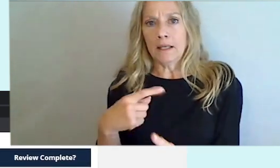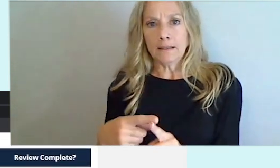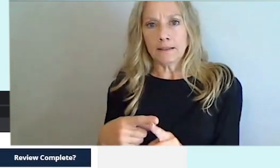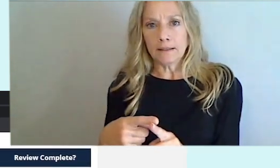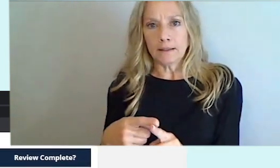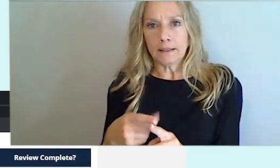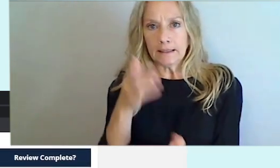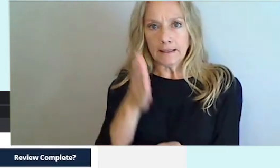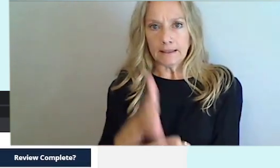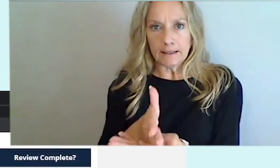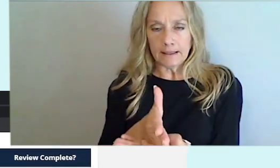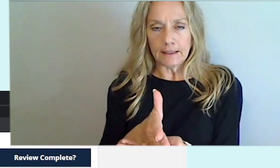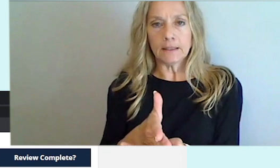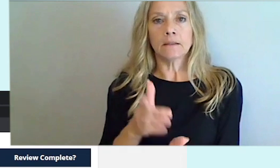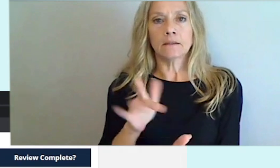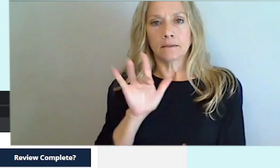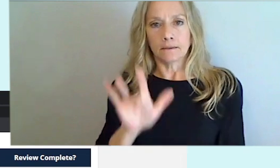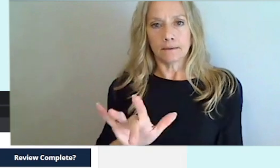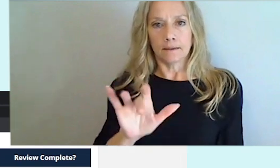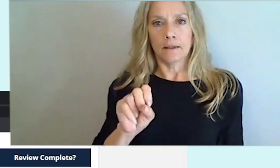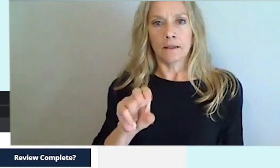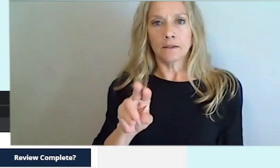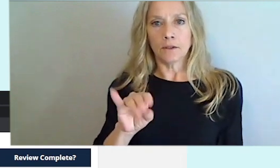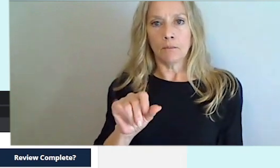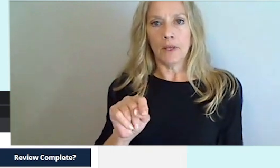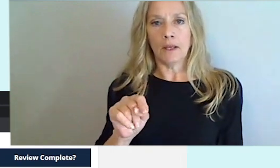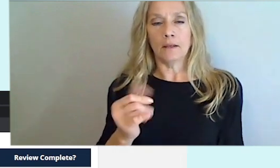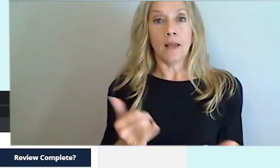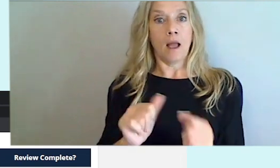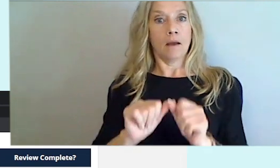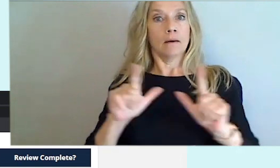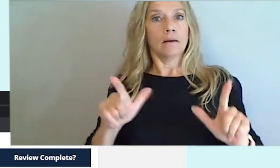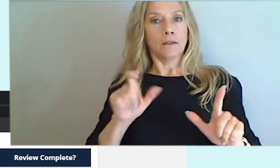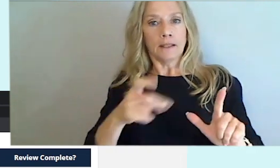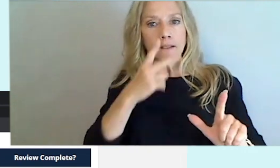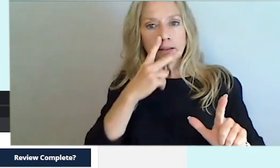Now the member can see that the record was removed in the What Changed column.